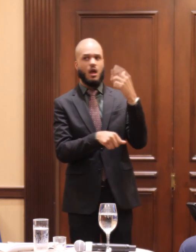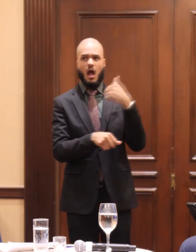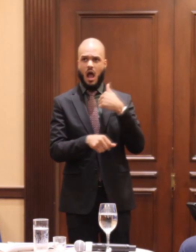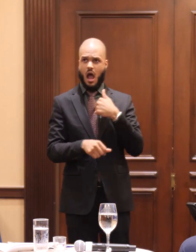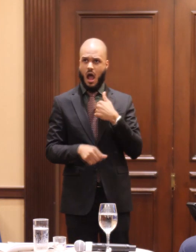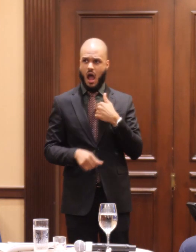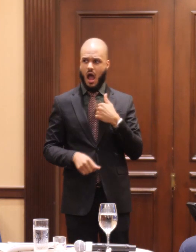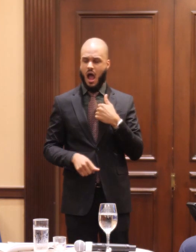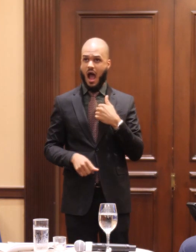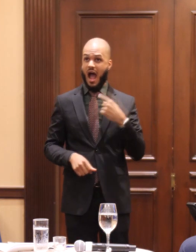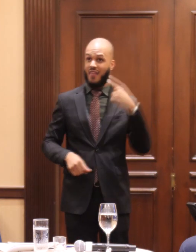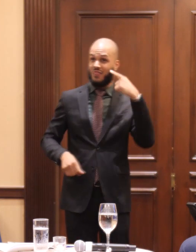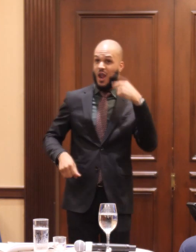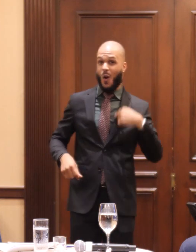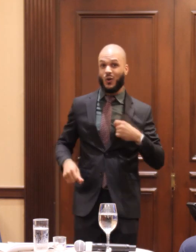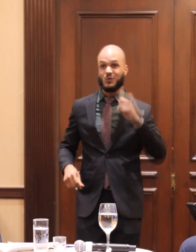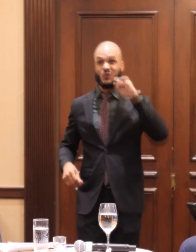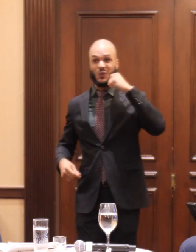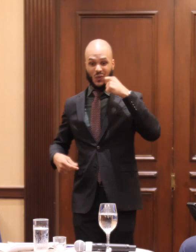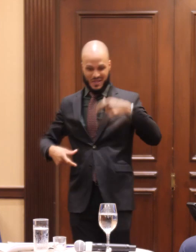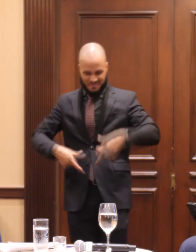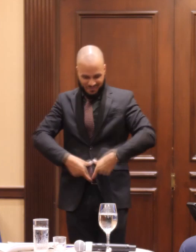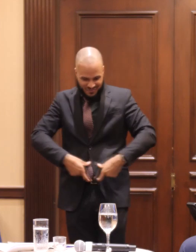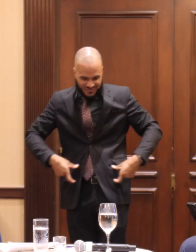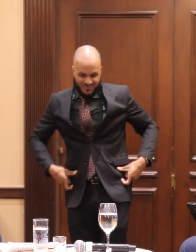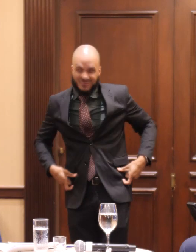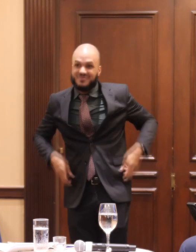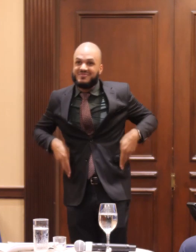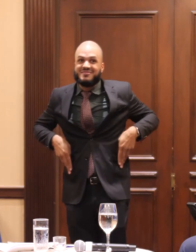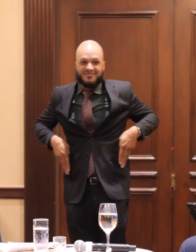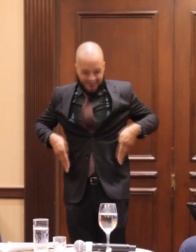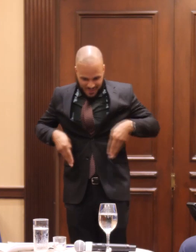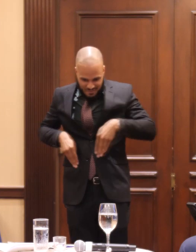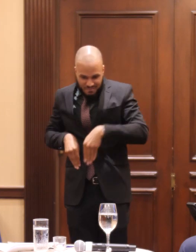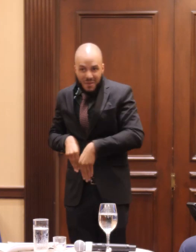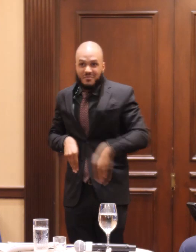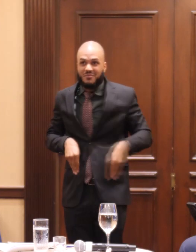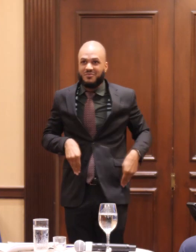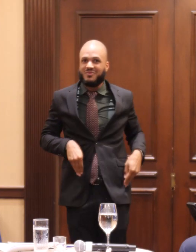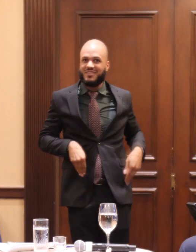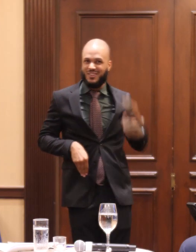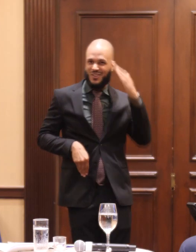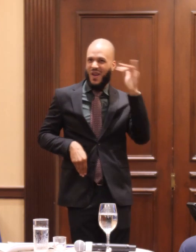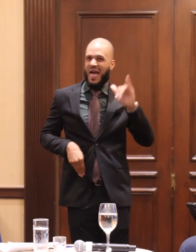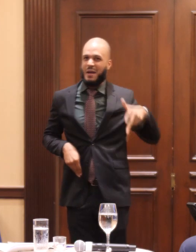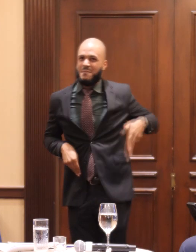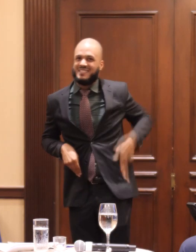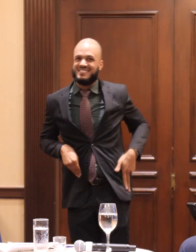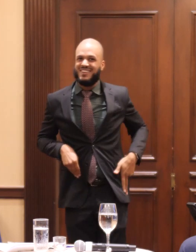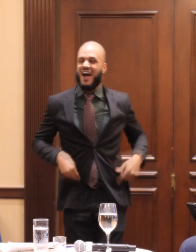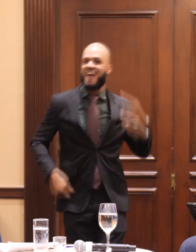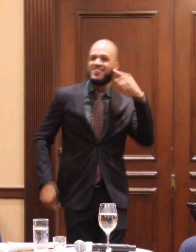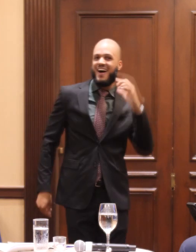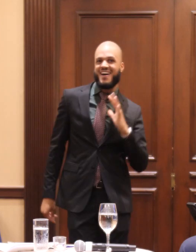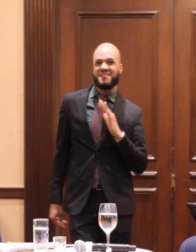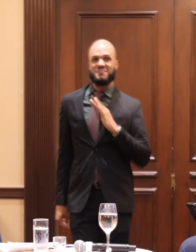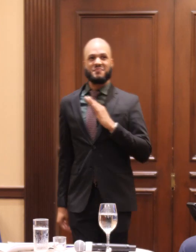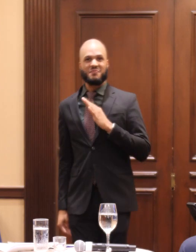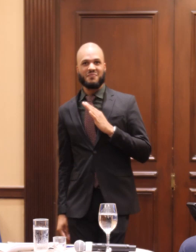electrician and I had my tool built on l like a gunslinger's pistol and wearing my hard hat.